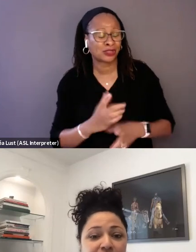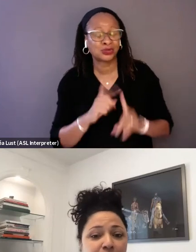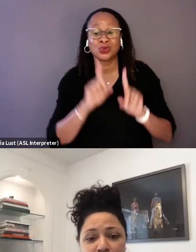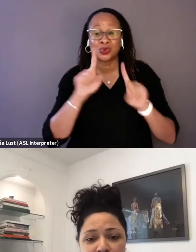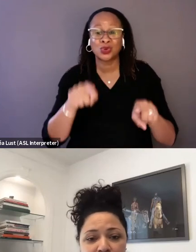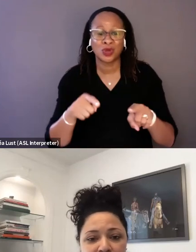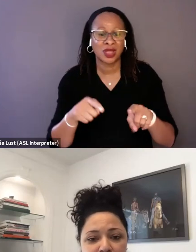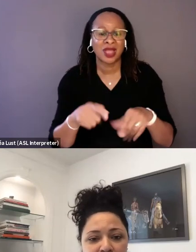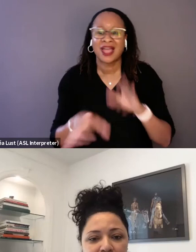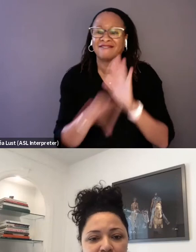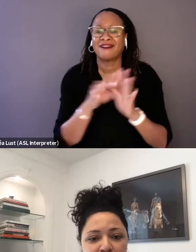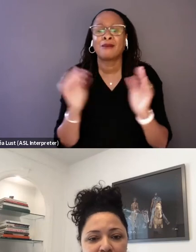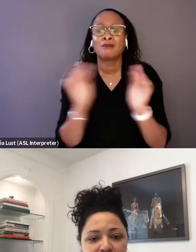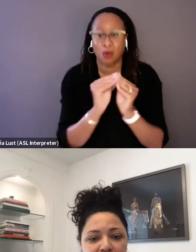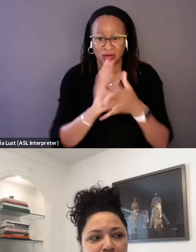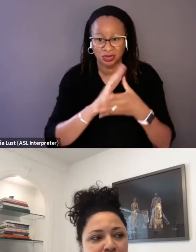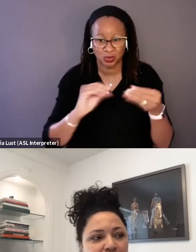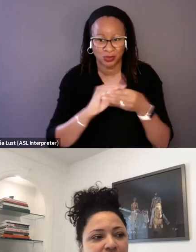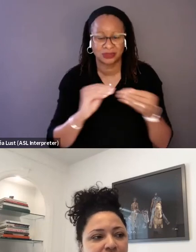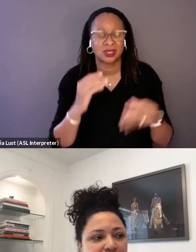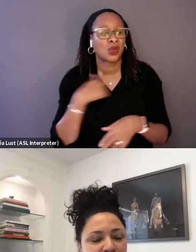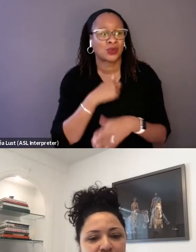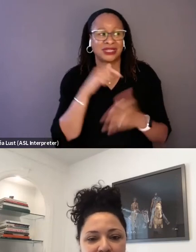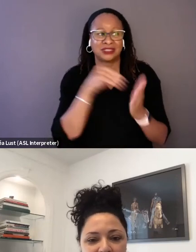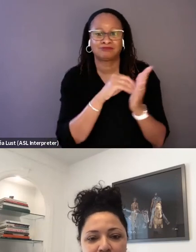and find more stories because we need put the history down.